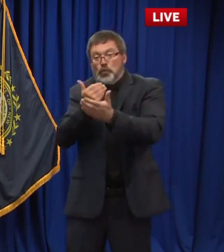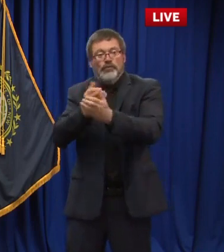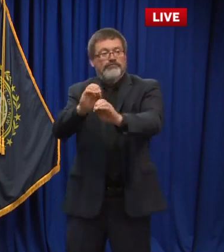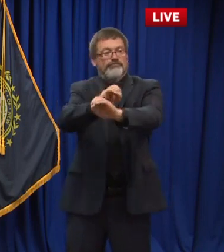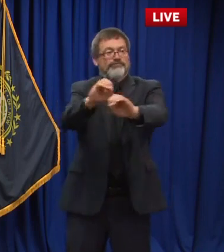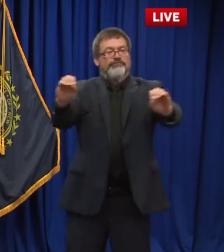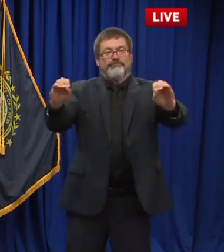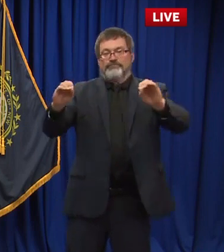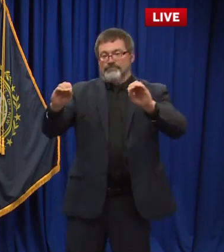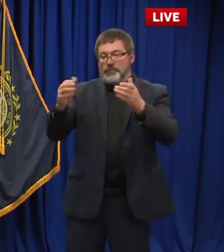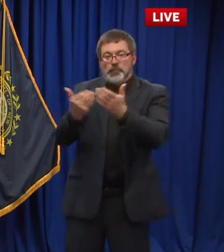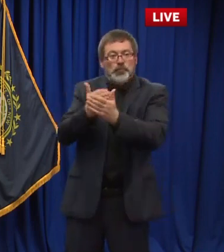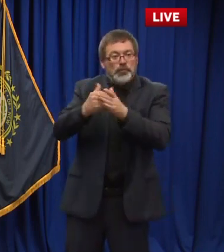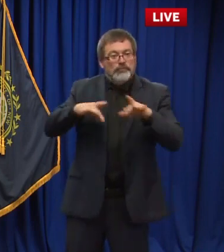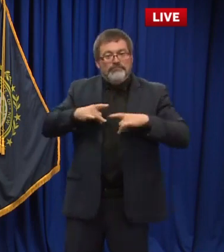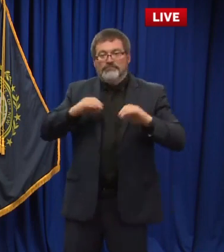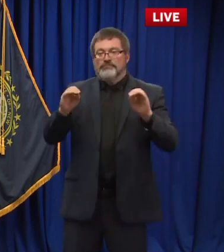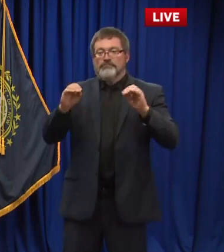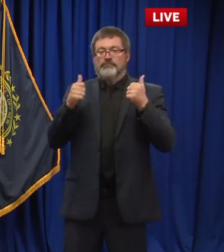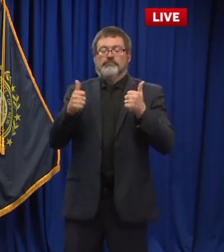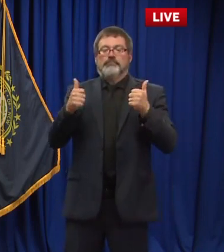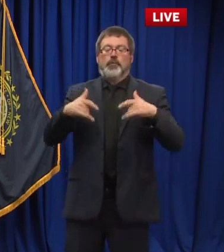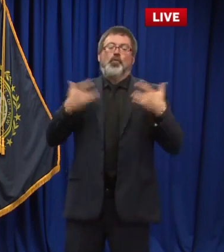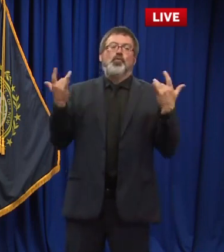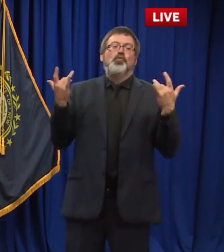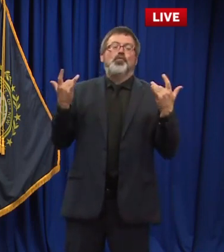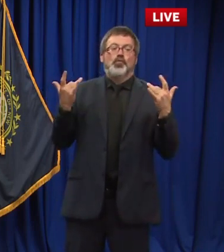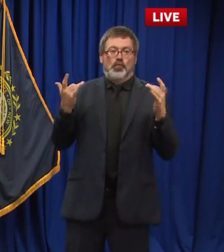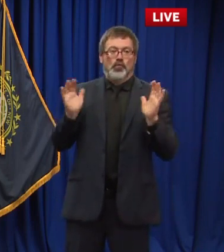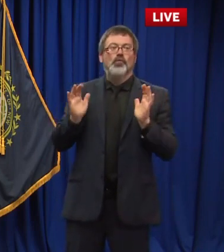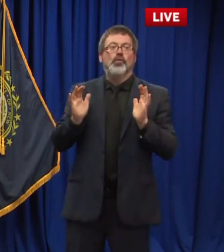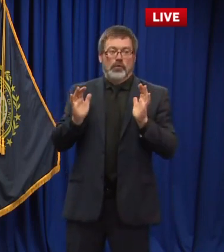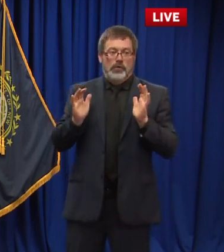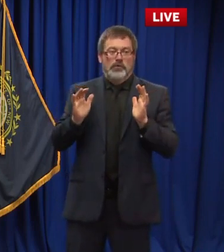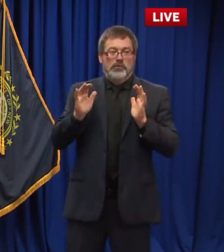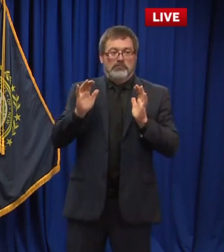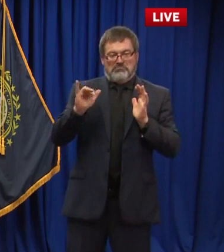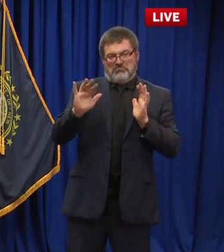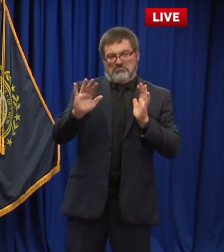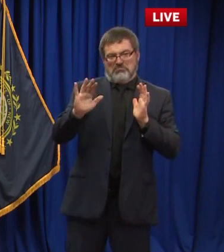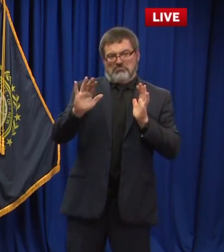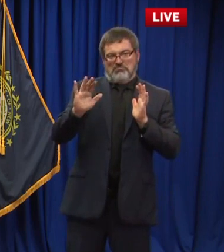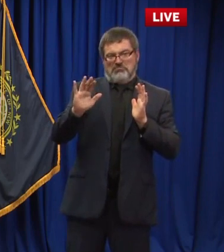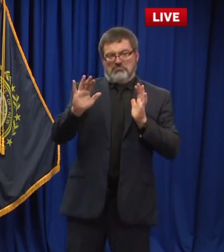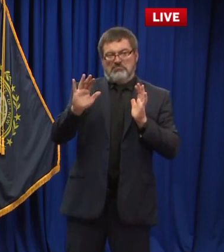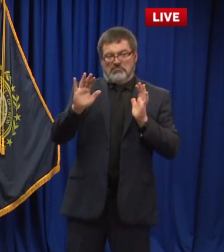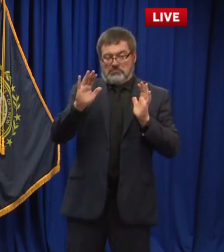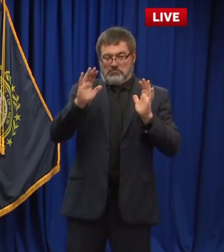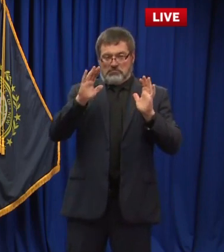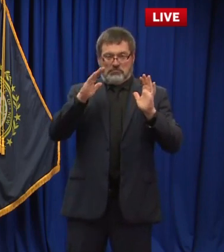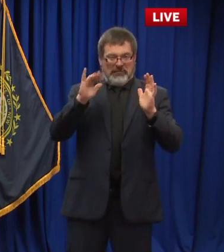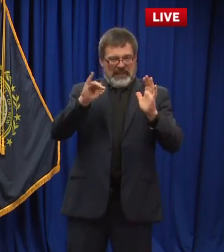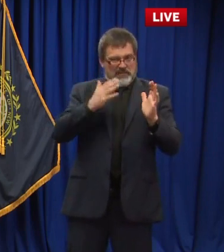THERE ARE CURRENTLY FIVE ONGOING INSTITUTIONAL OUTBREAKS AND NO NEW LONG-TERM CARE FACILITY OUTBREAKS TO REPORT TODAY.